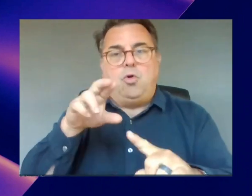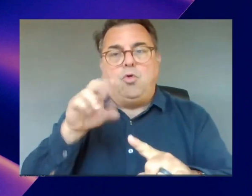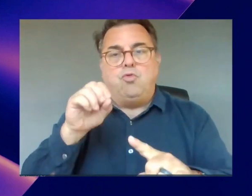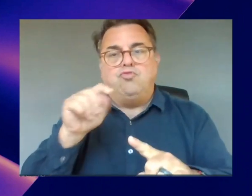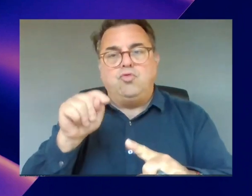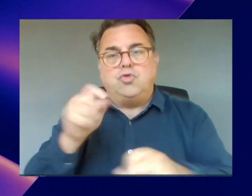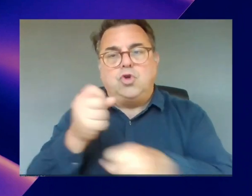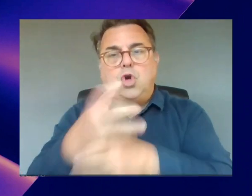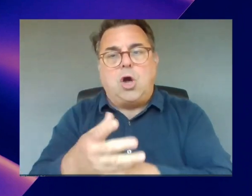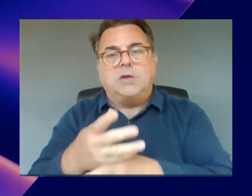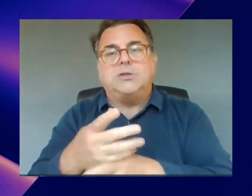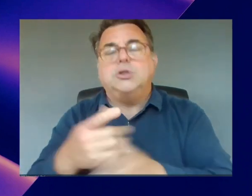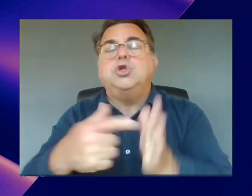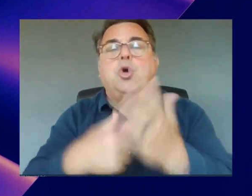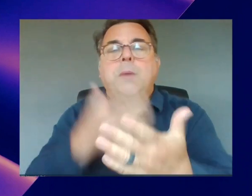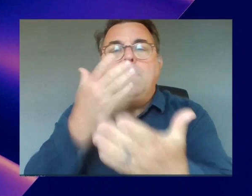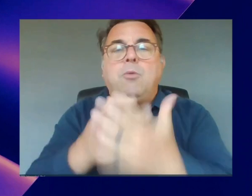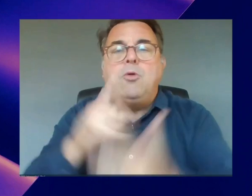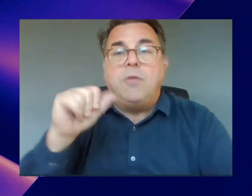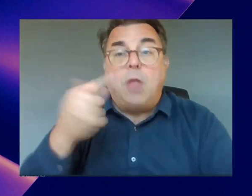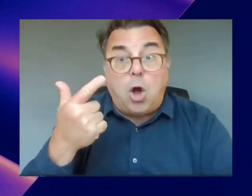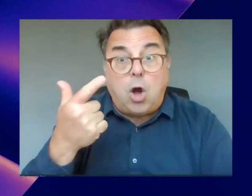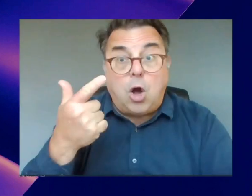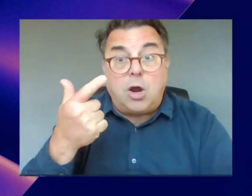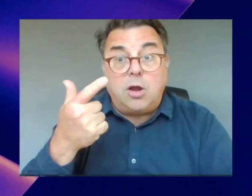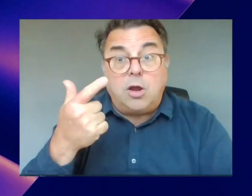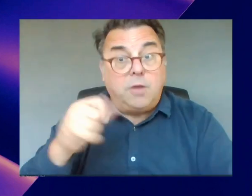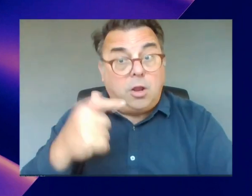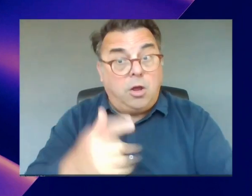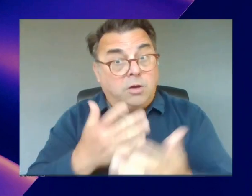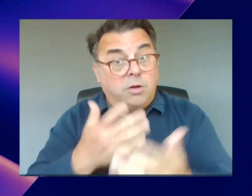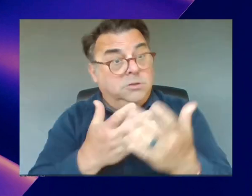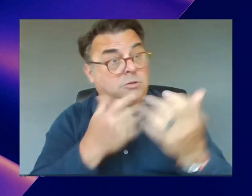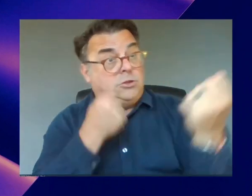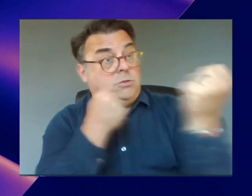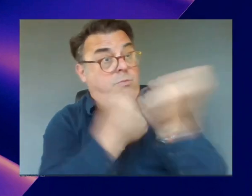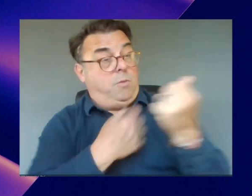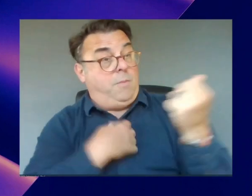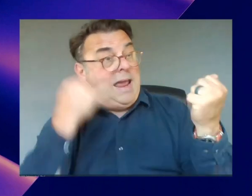Are they validating my root cause? And or are they pointing towards something more specific?